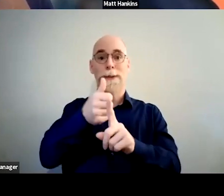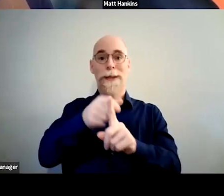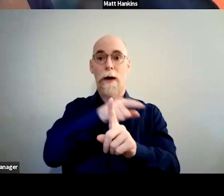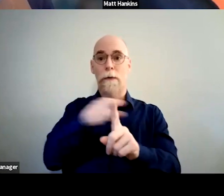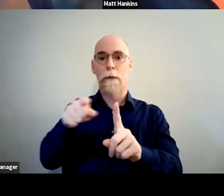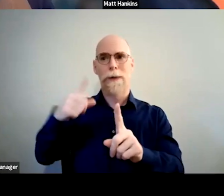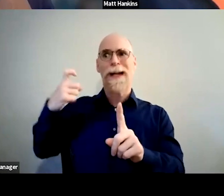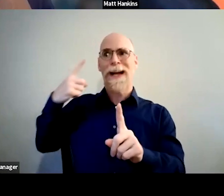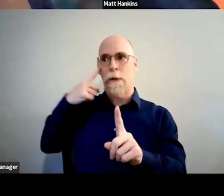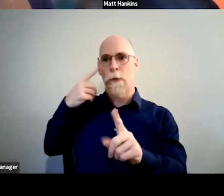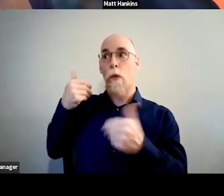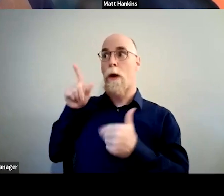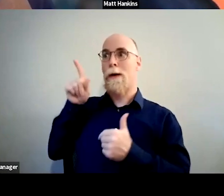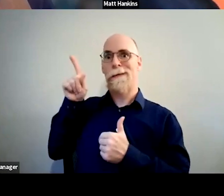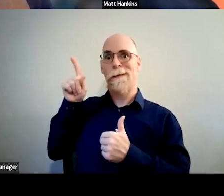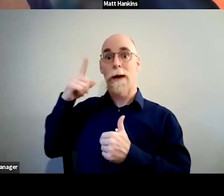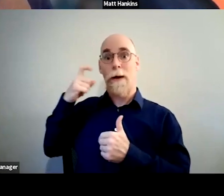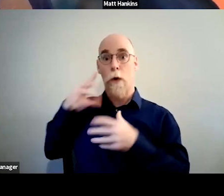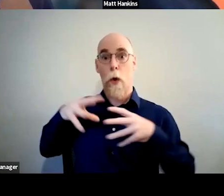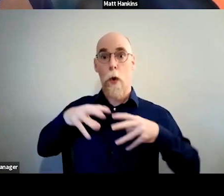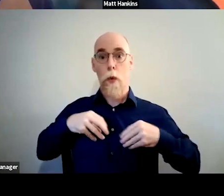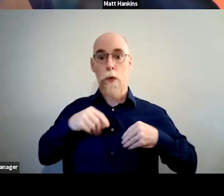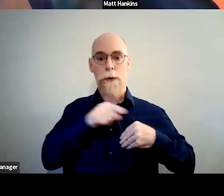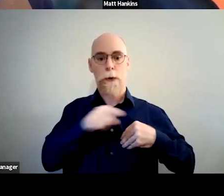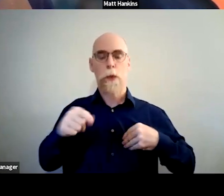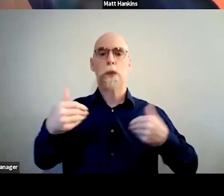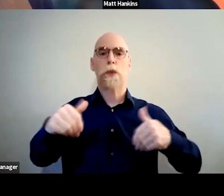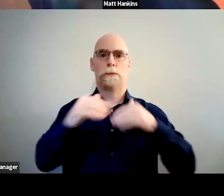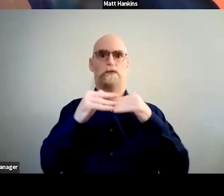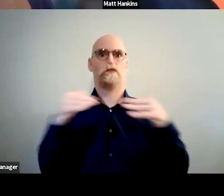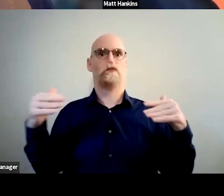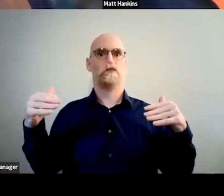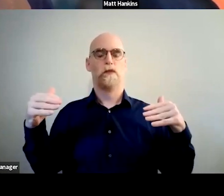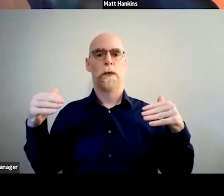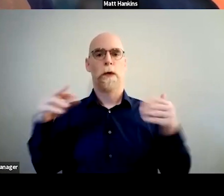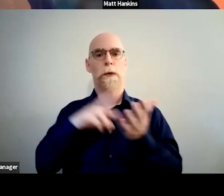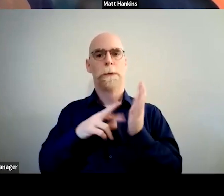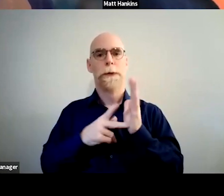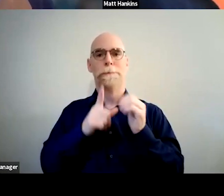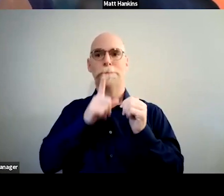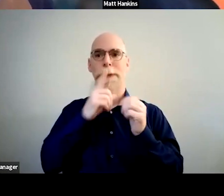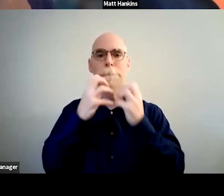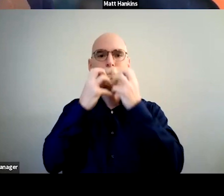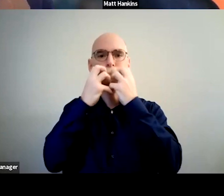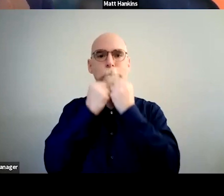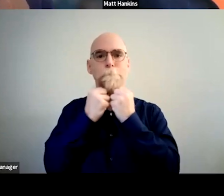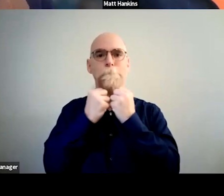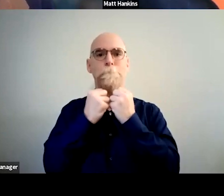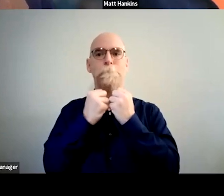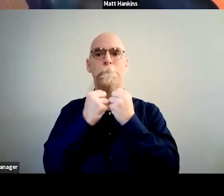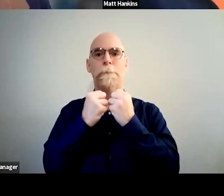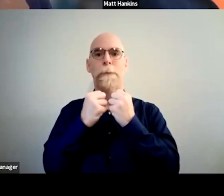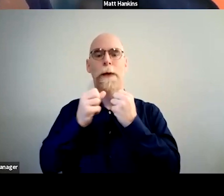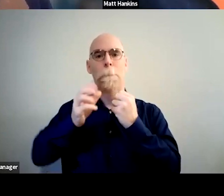speaks to a broader architectural significance of the built environment in Baltimore City generally.